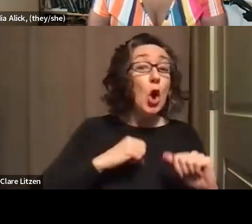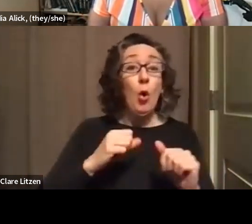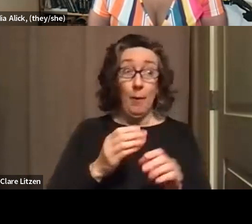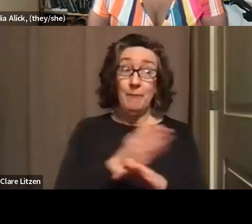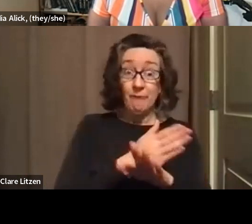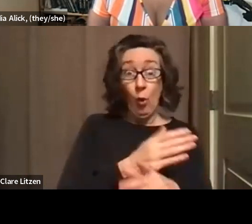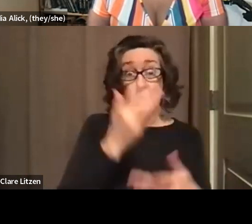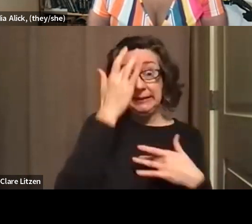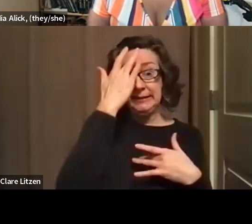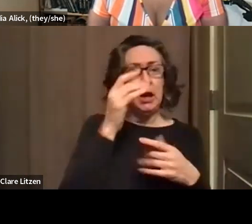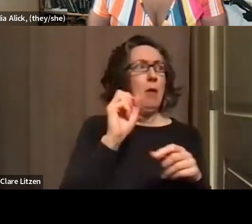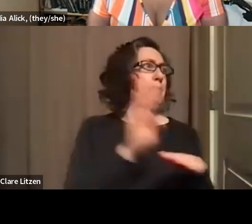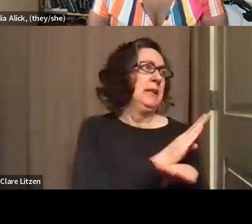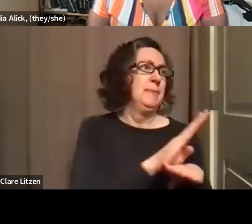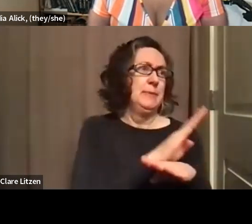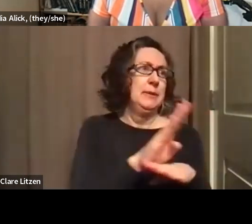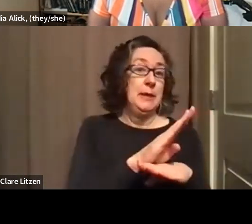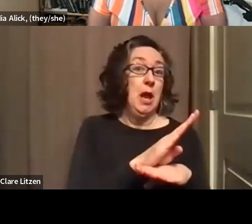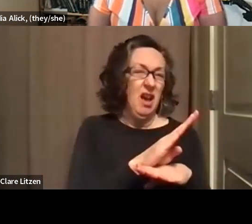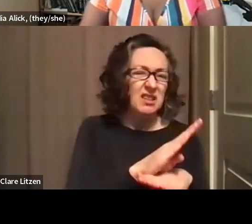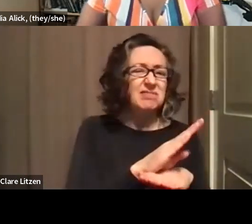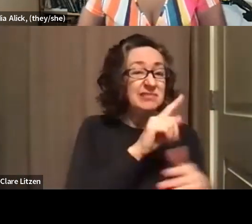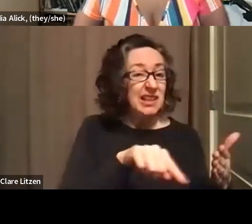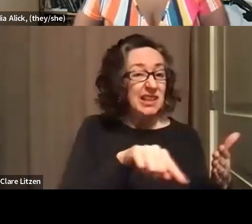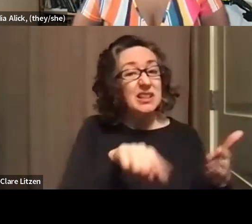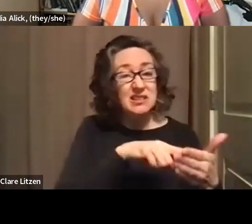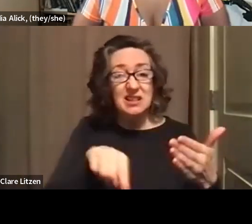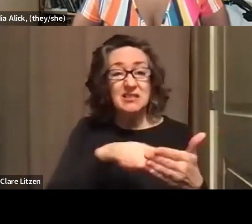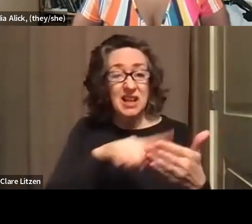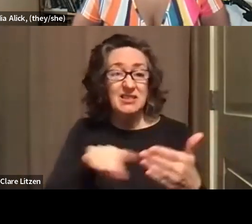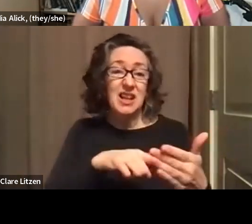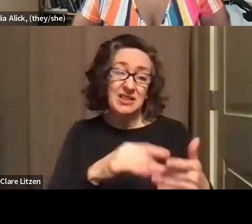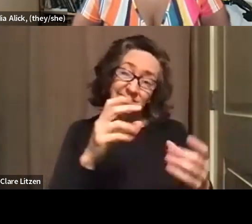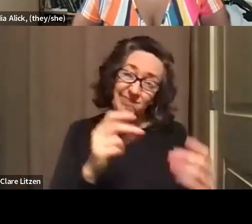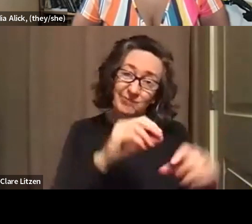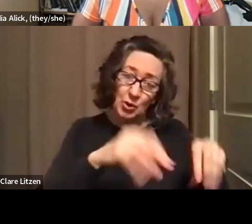Everything was canceled, but there were a few shows that actually I could have done,